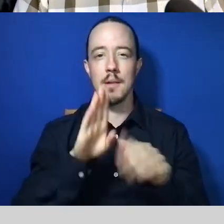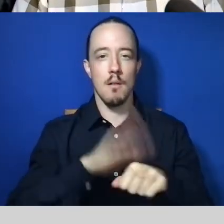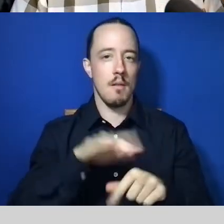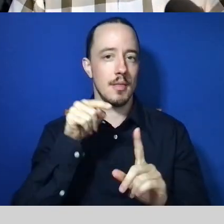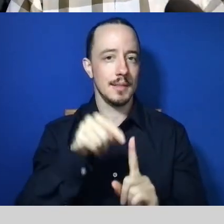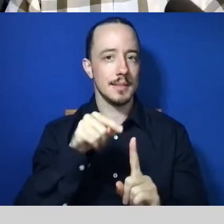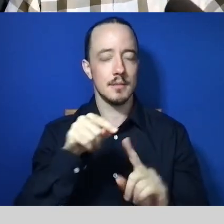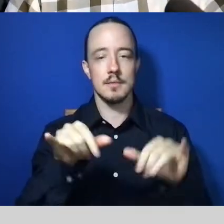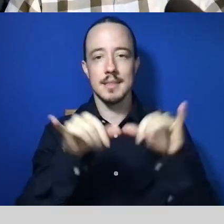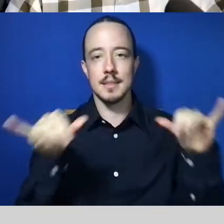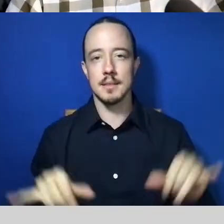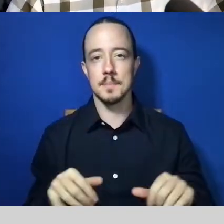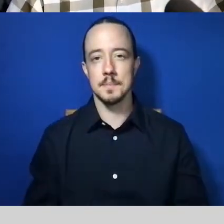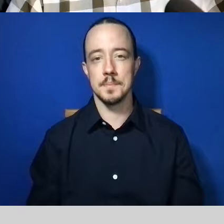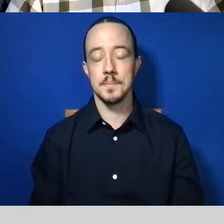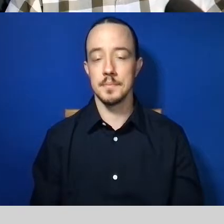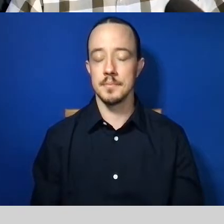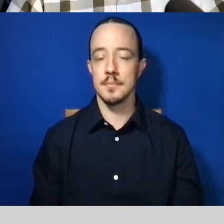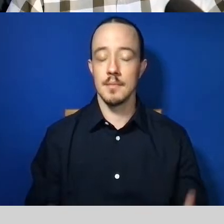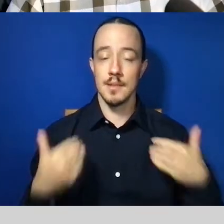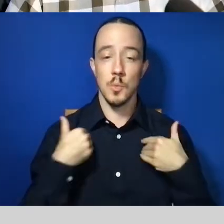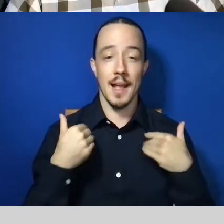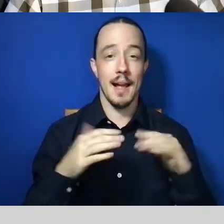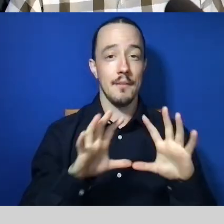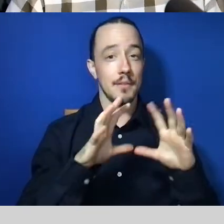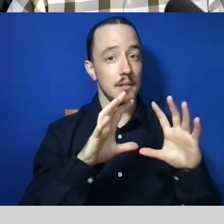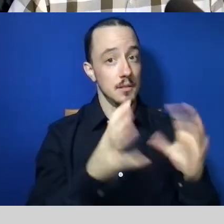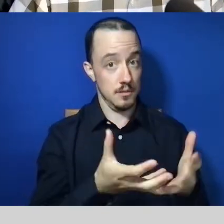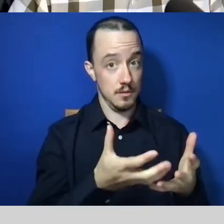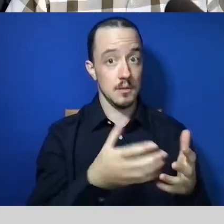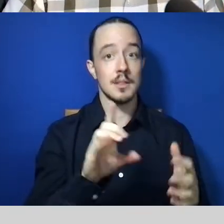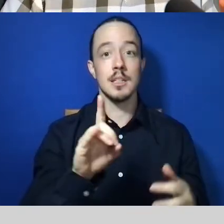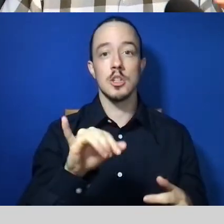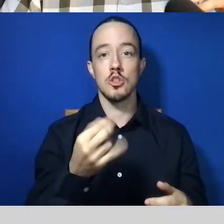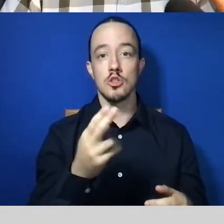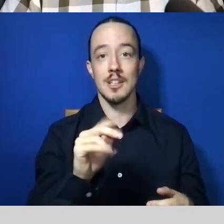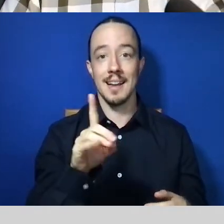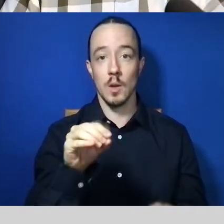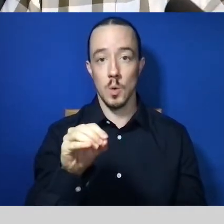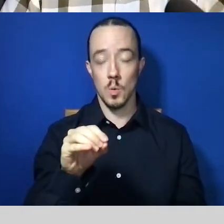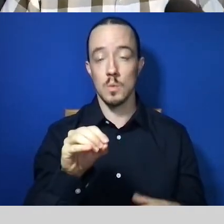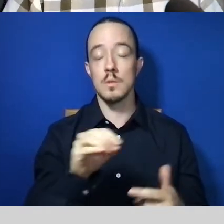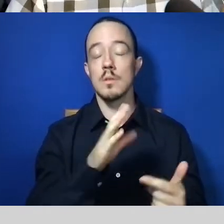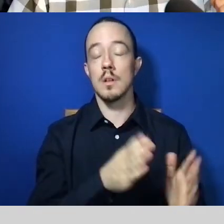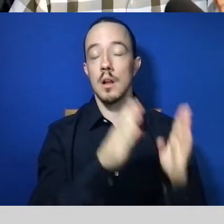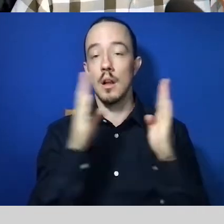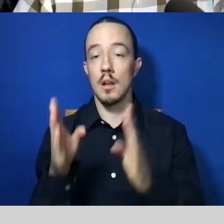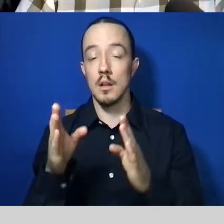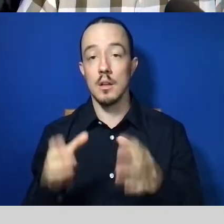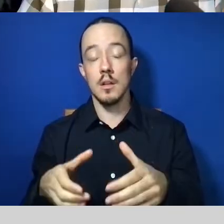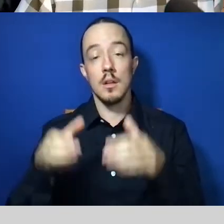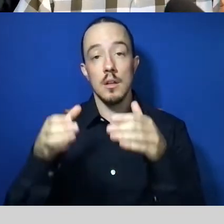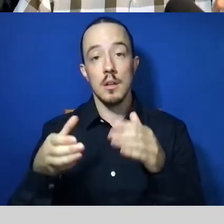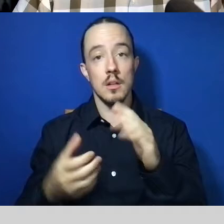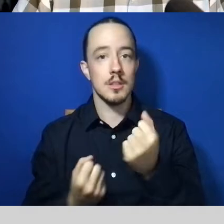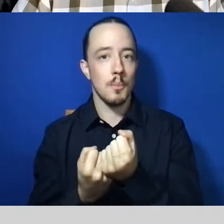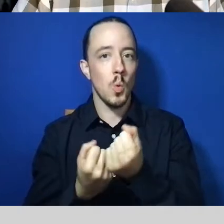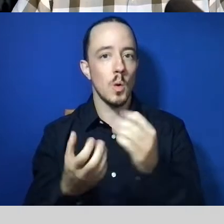So we've got a container for the Django application. Then we also run supporting containers for things like the React App.